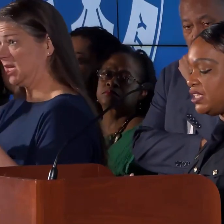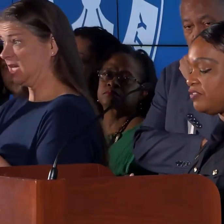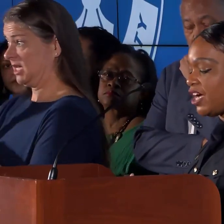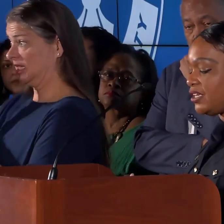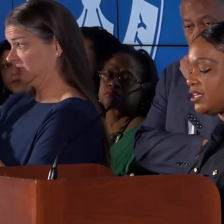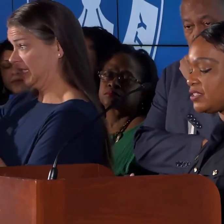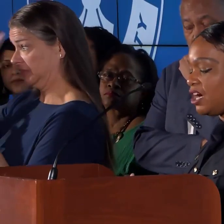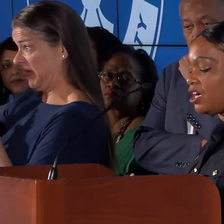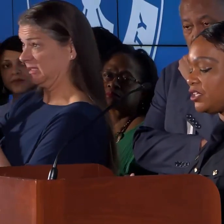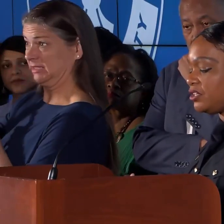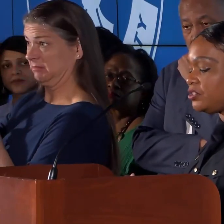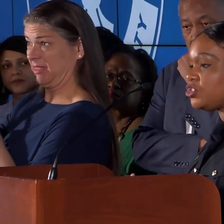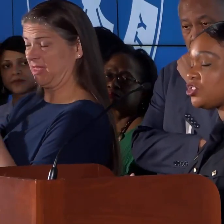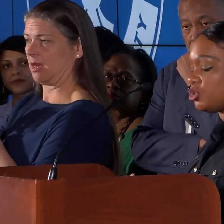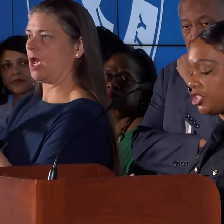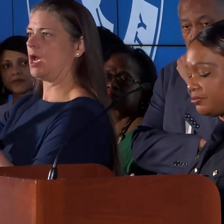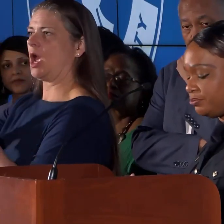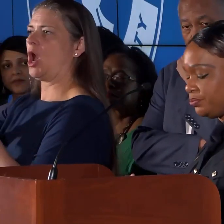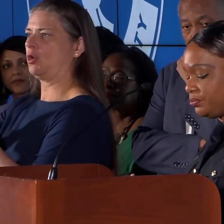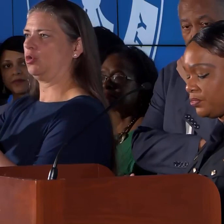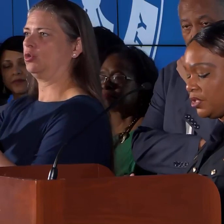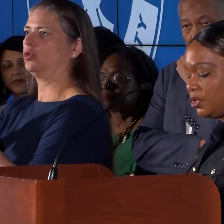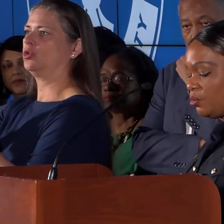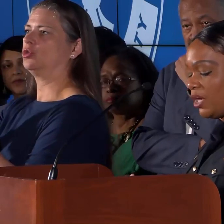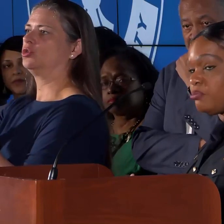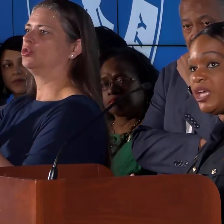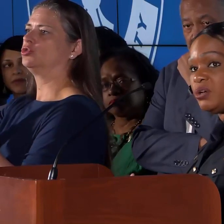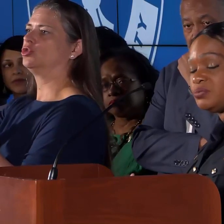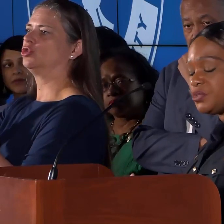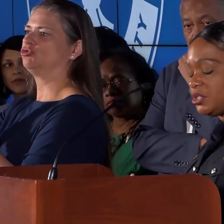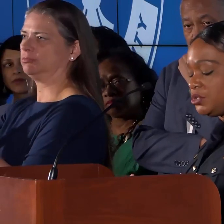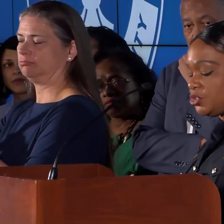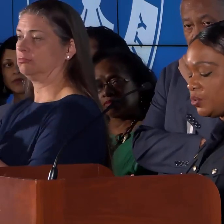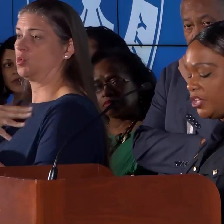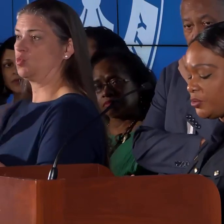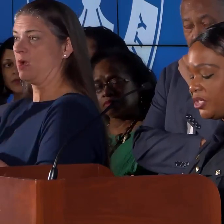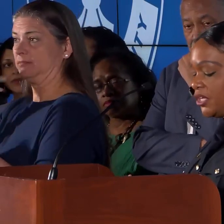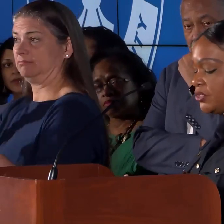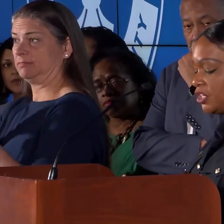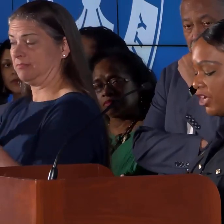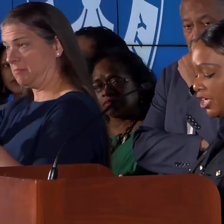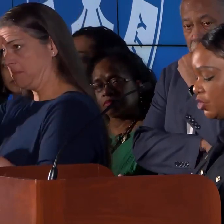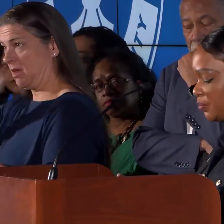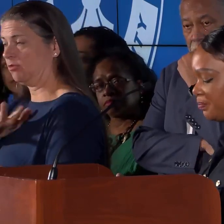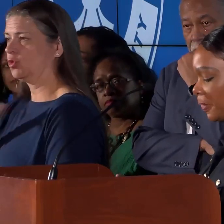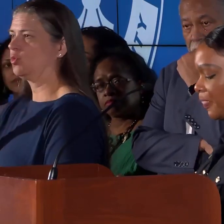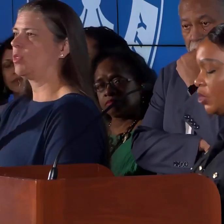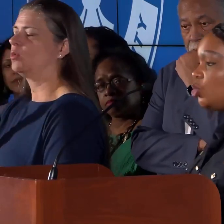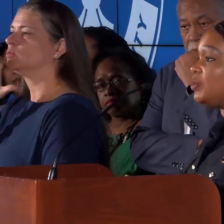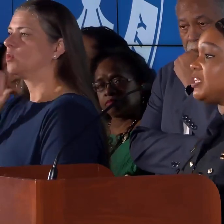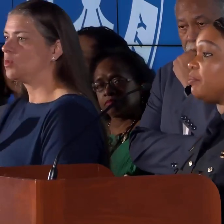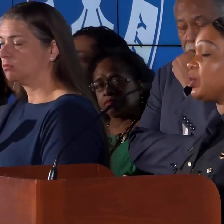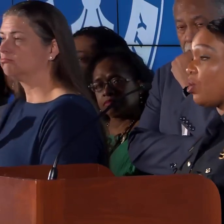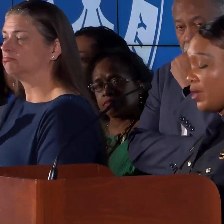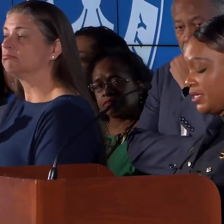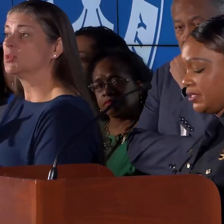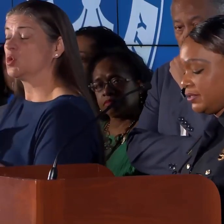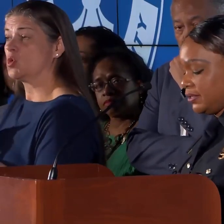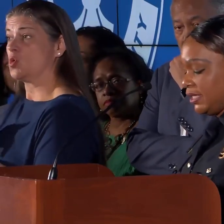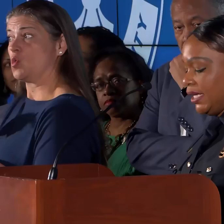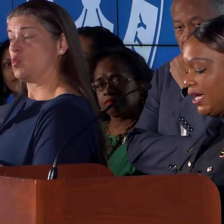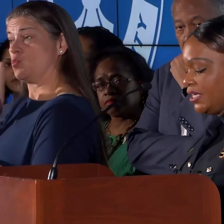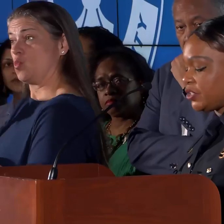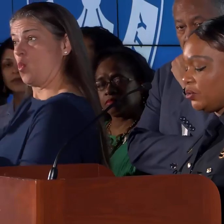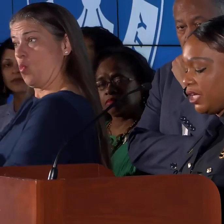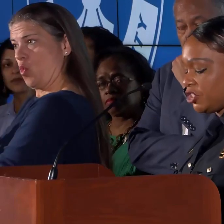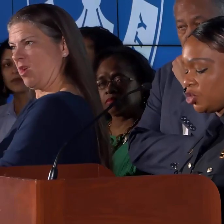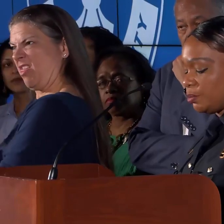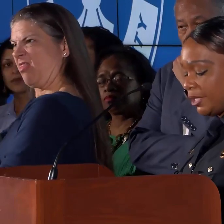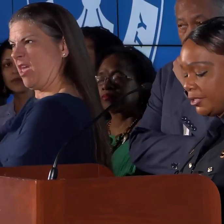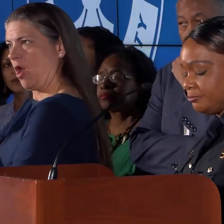identified as Connor sturgeon white male 23 years of age who was employed at Old National Bank